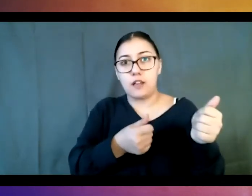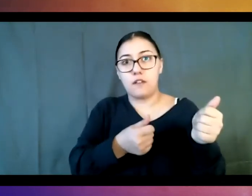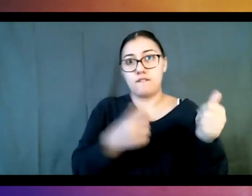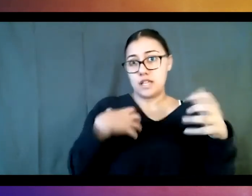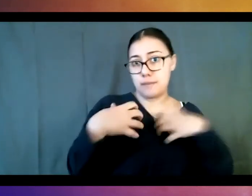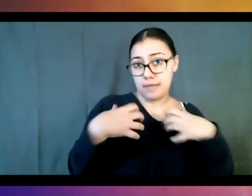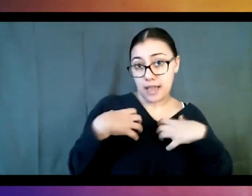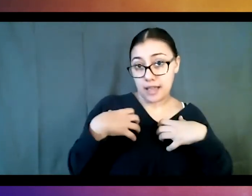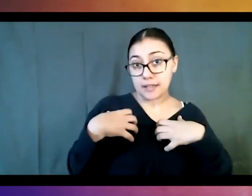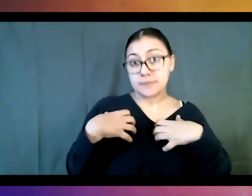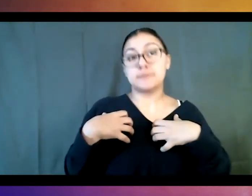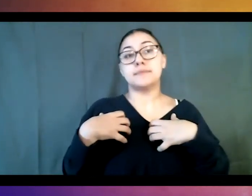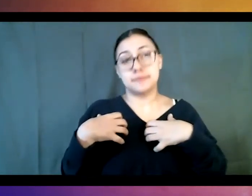protected class or classes.